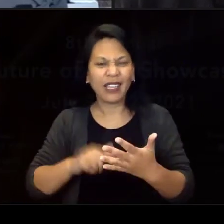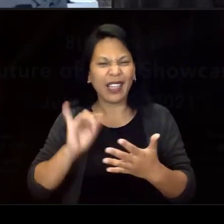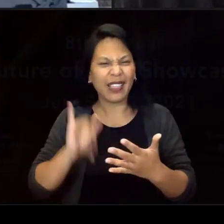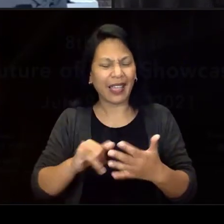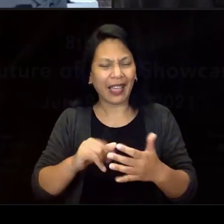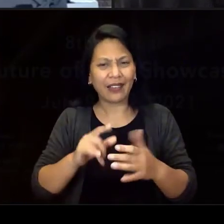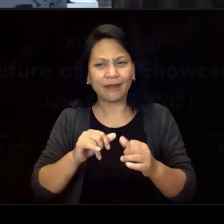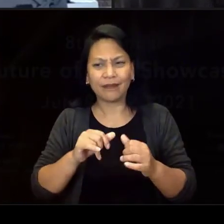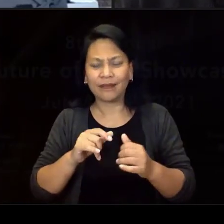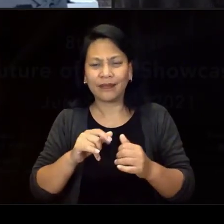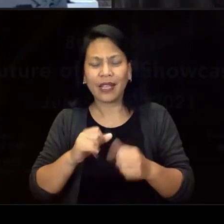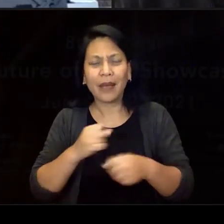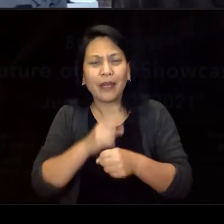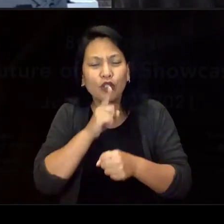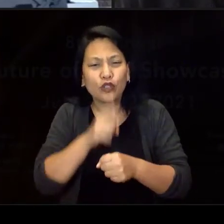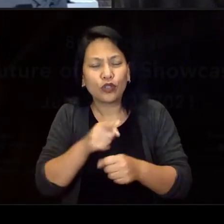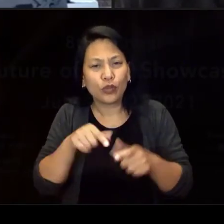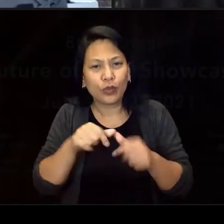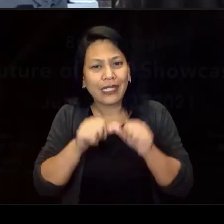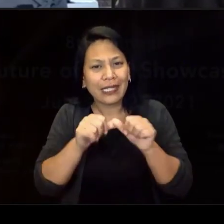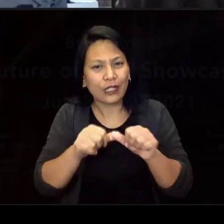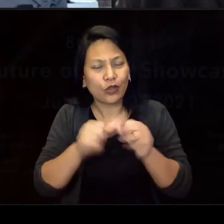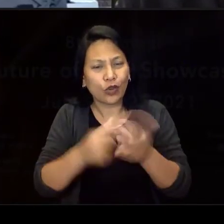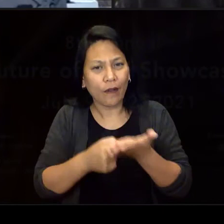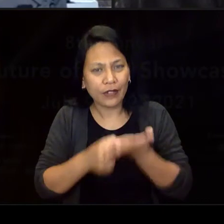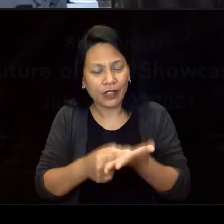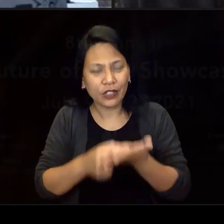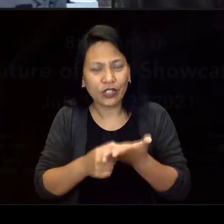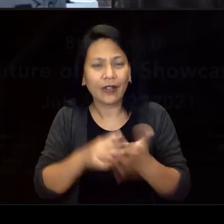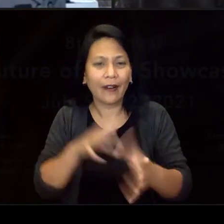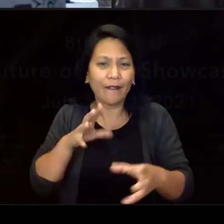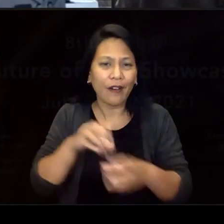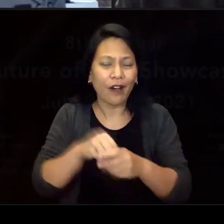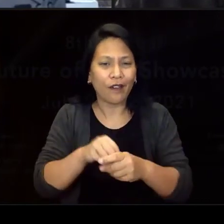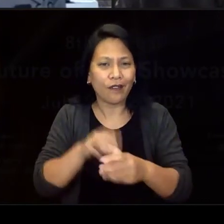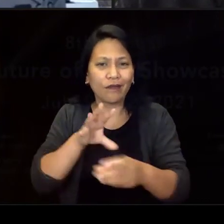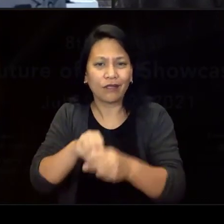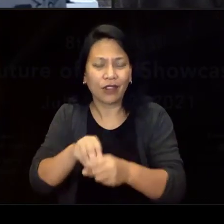Staying, staying in the conversation is always a good, good way to move your career forward.